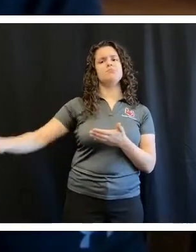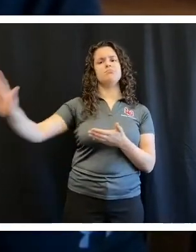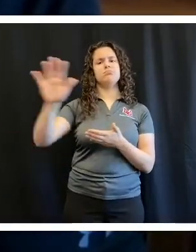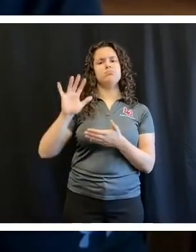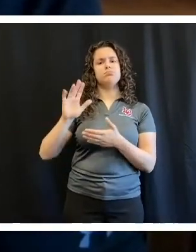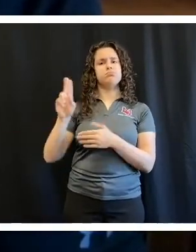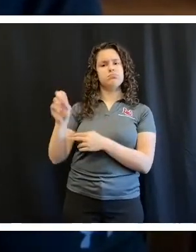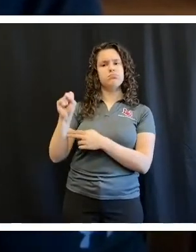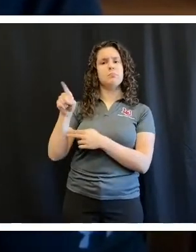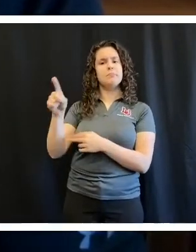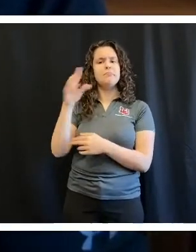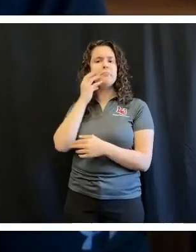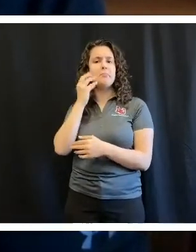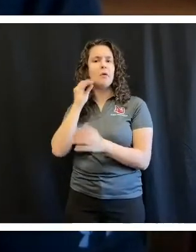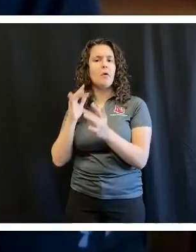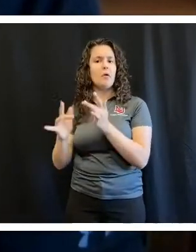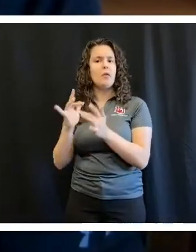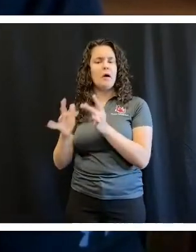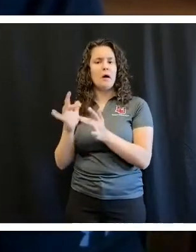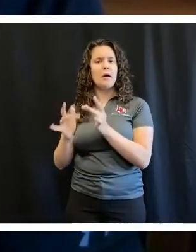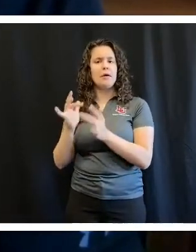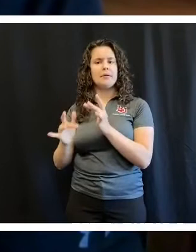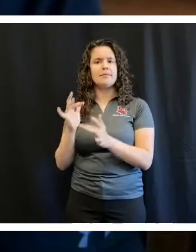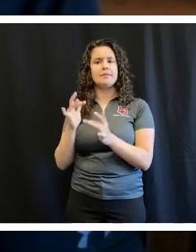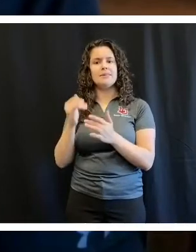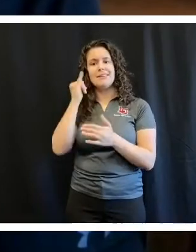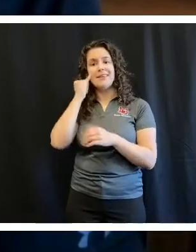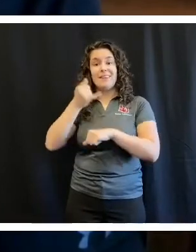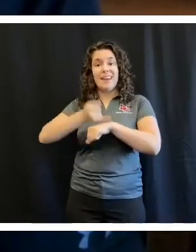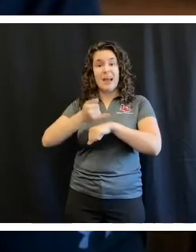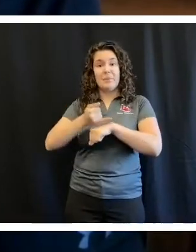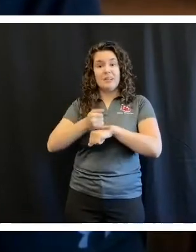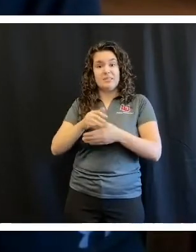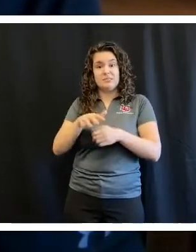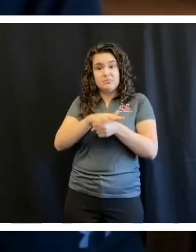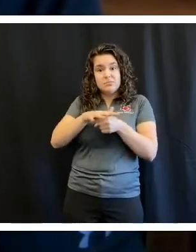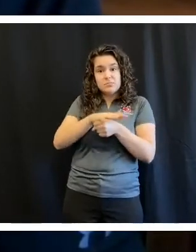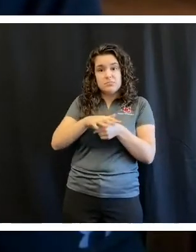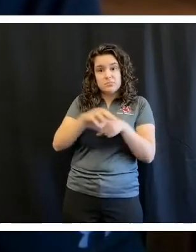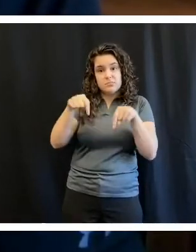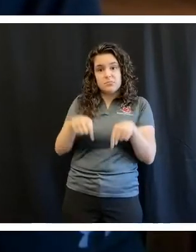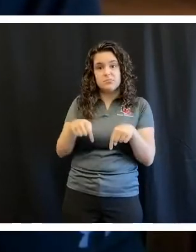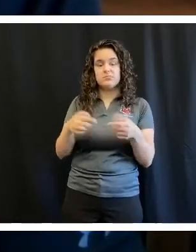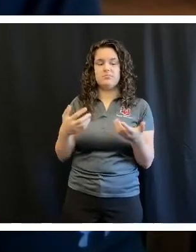Even our residential campuses, they have some online classes.